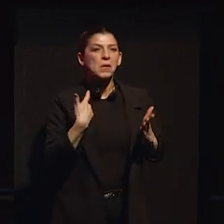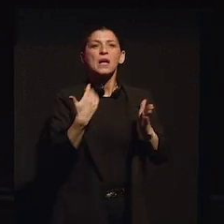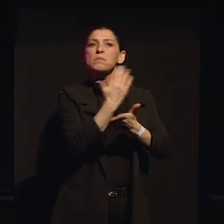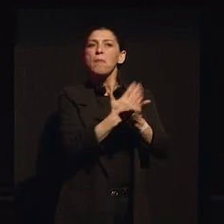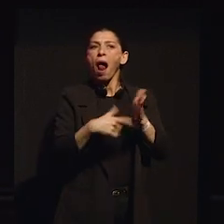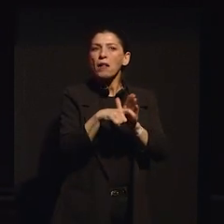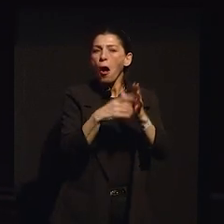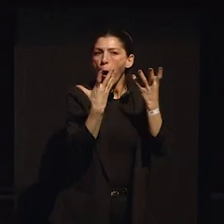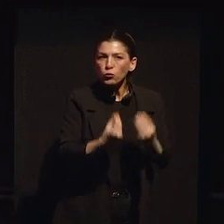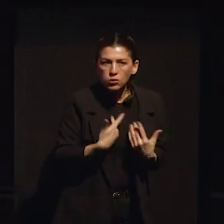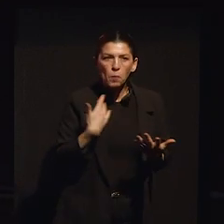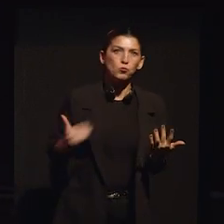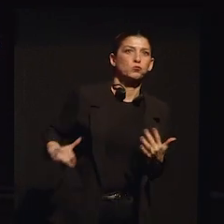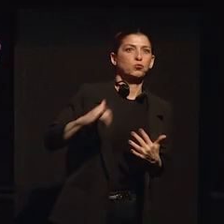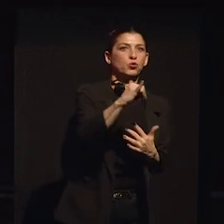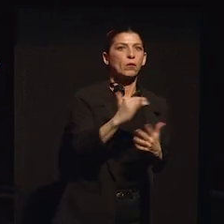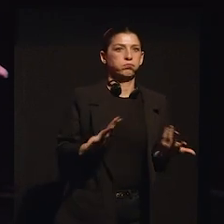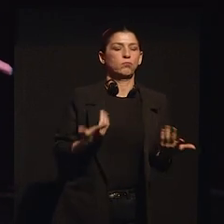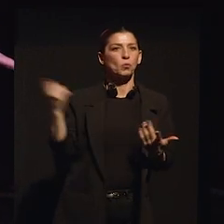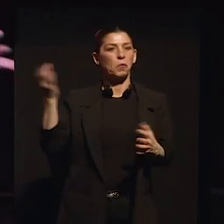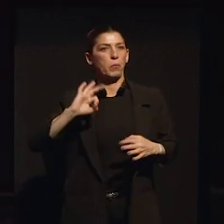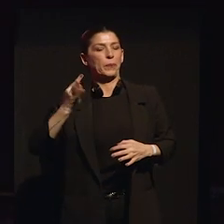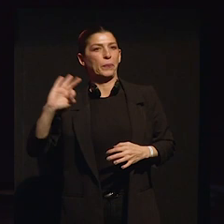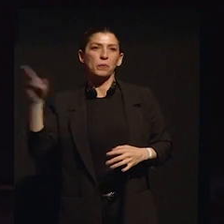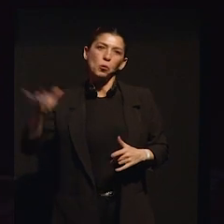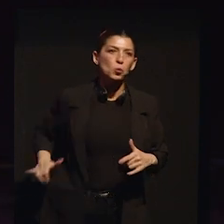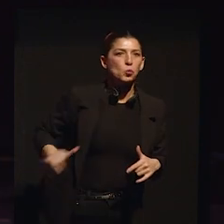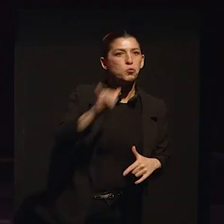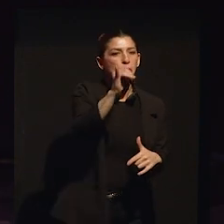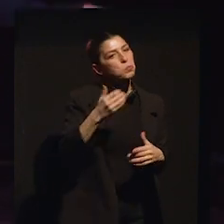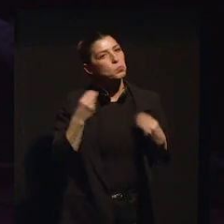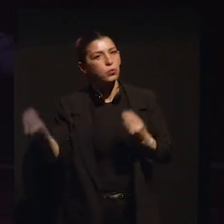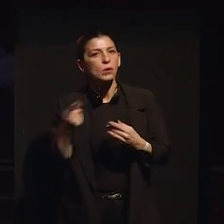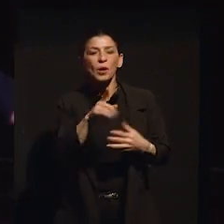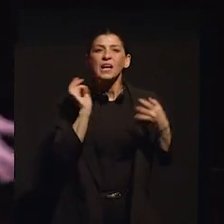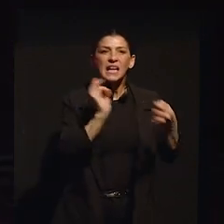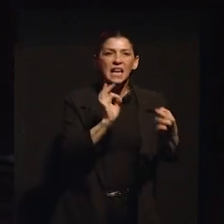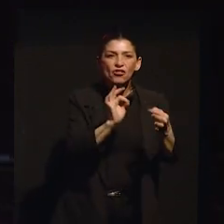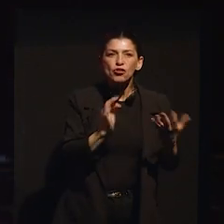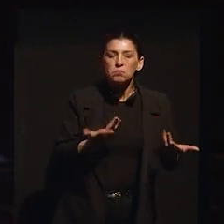if I were a pilot, I wanted to fly a plane and I had a license, no one would come and say, “move over, I’ll fly the plane”.